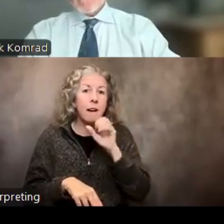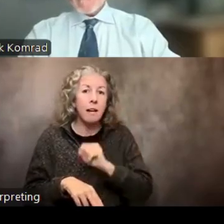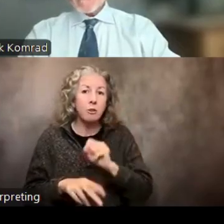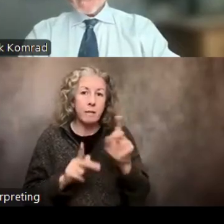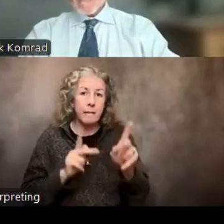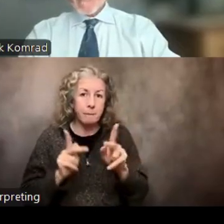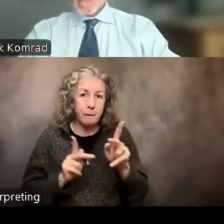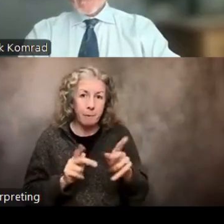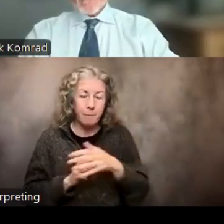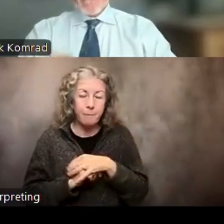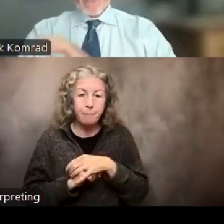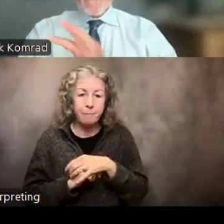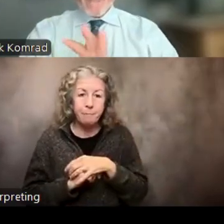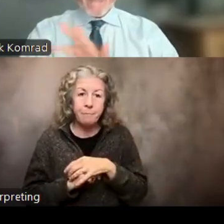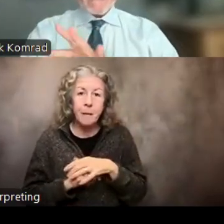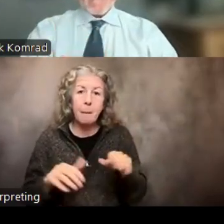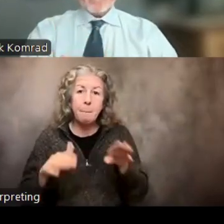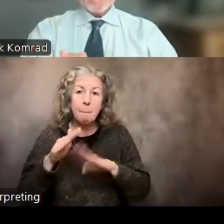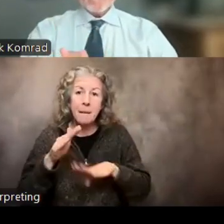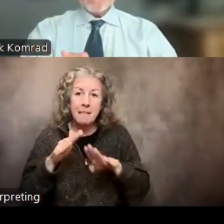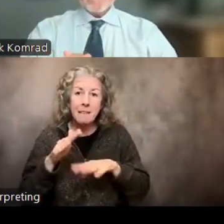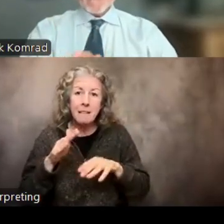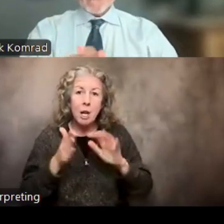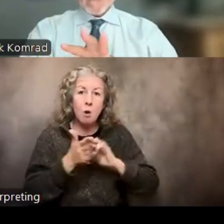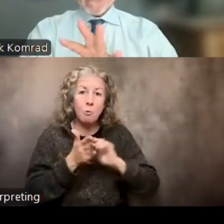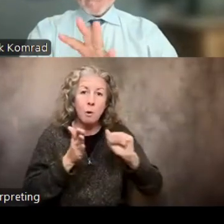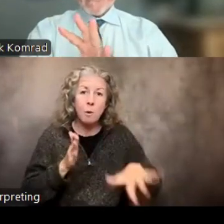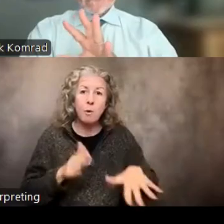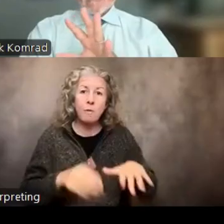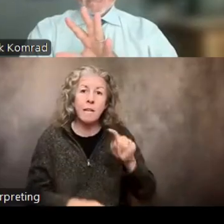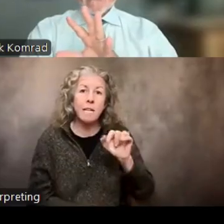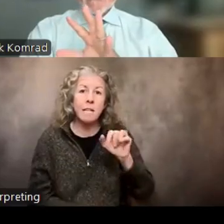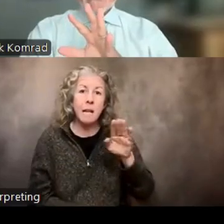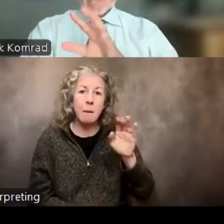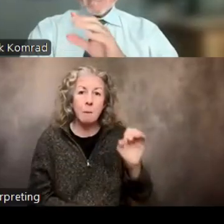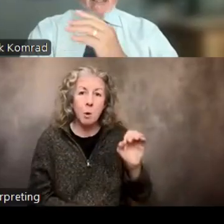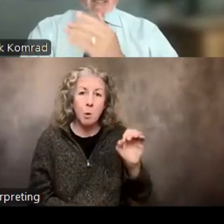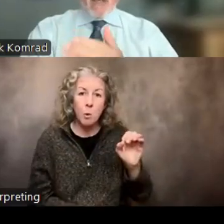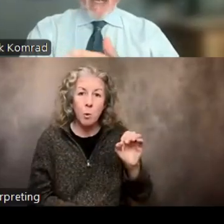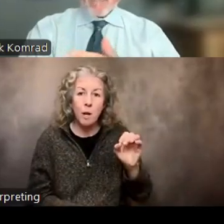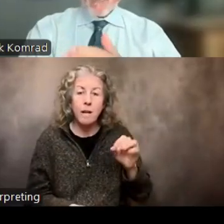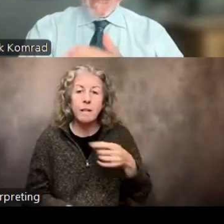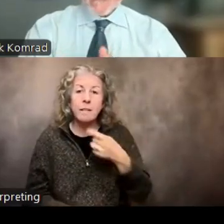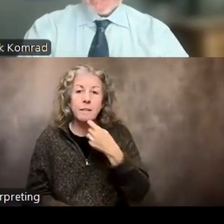basically removing the taboo it is, it's this incredible natural